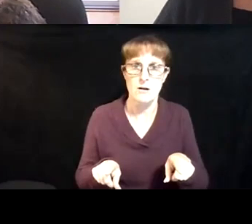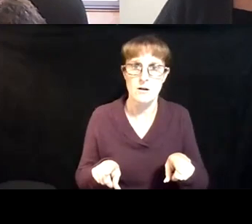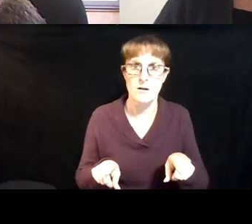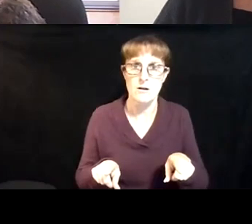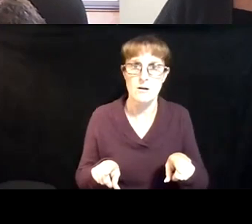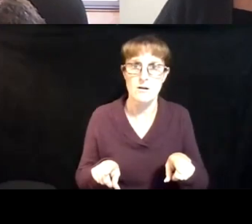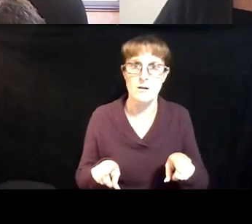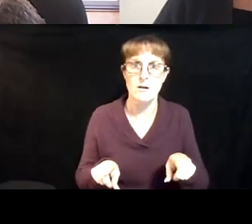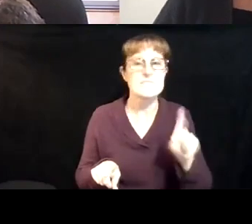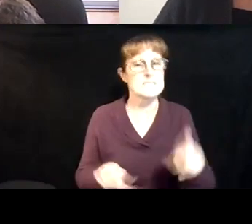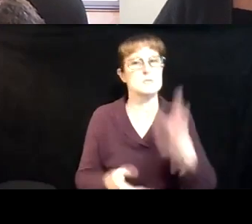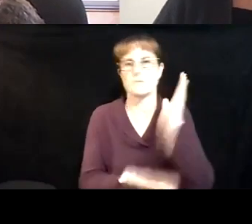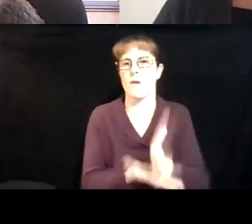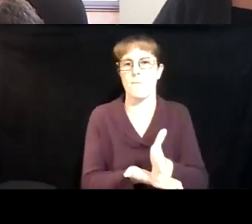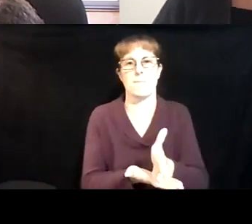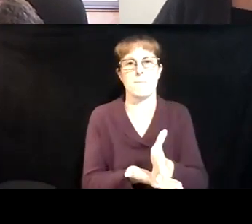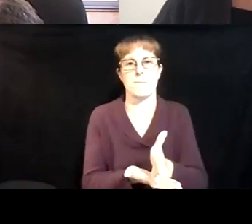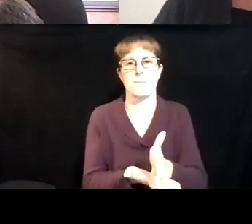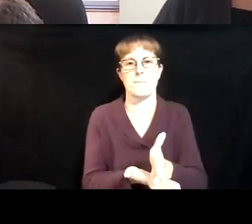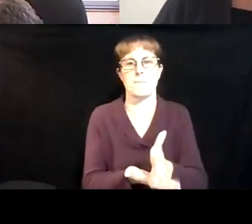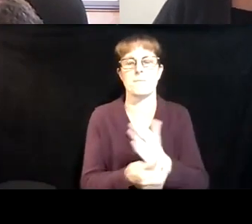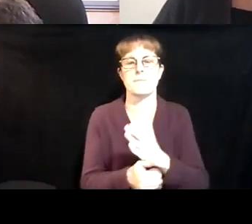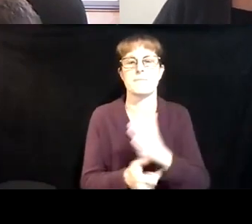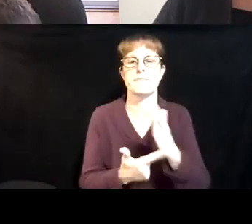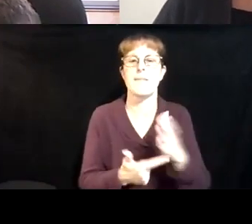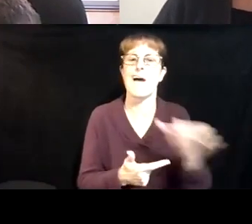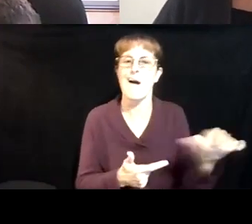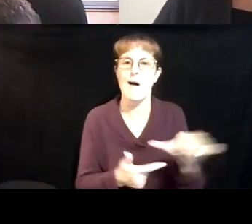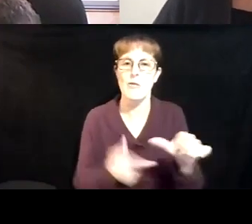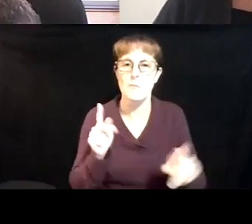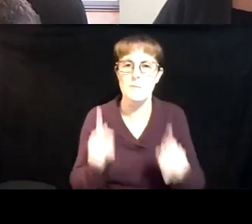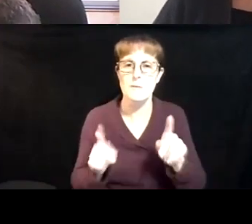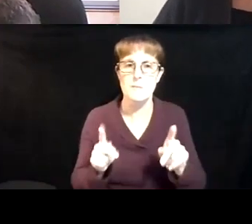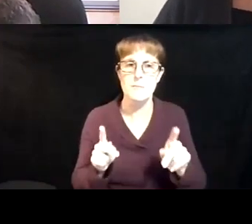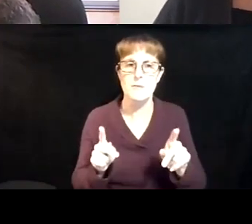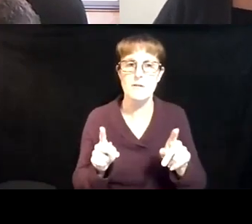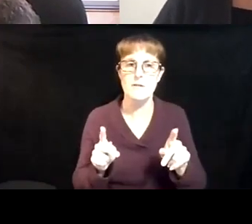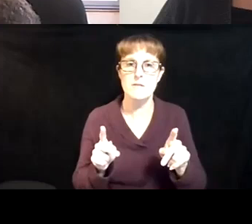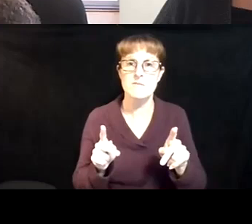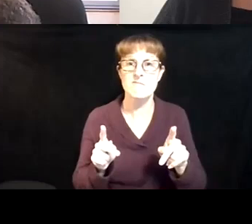You've got other people who really ended up collaborating with that,